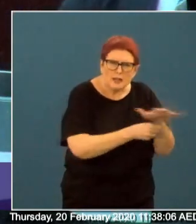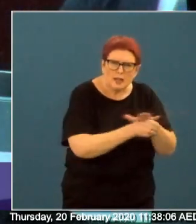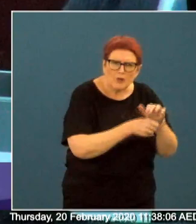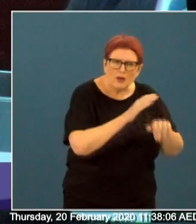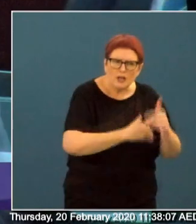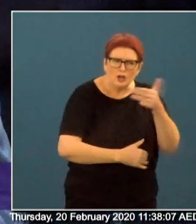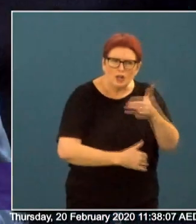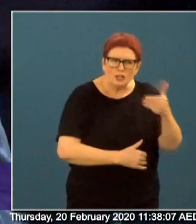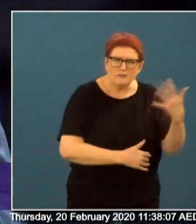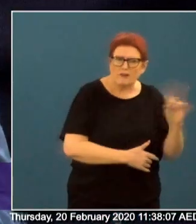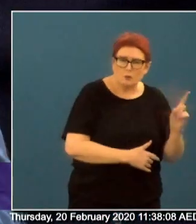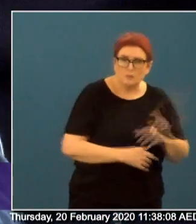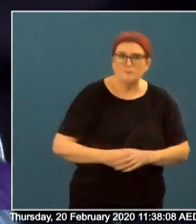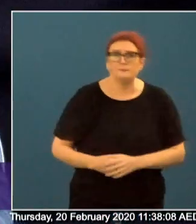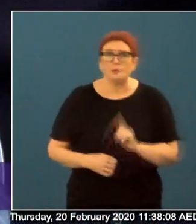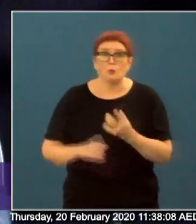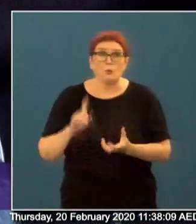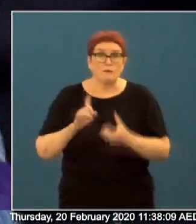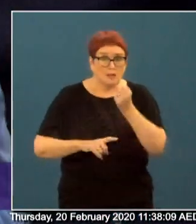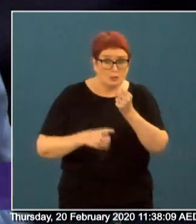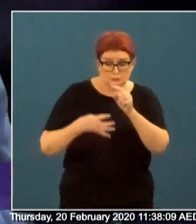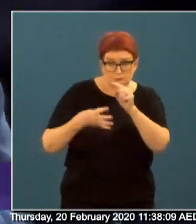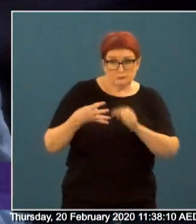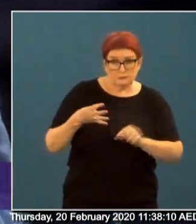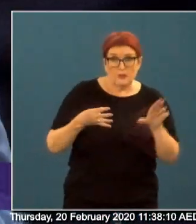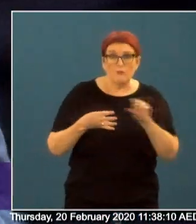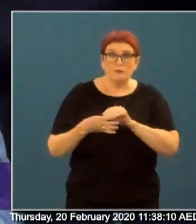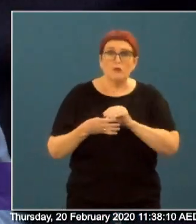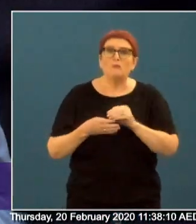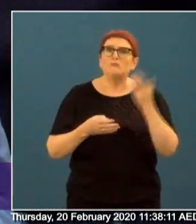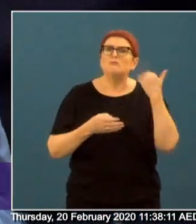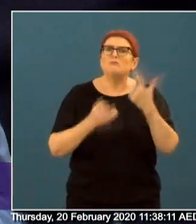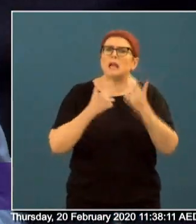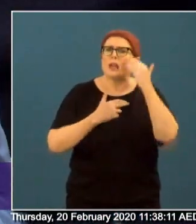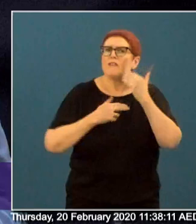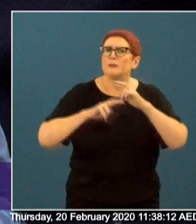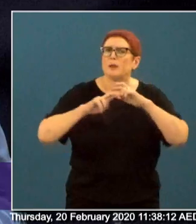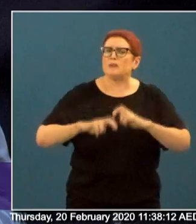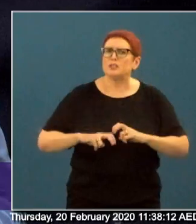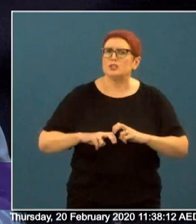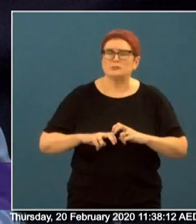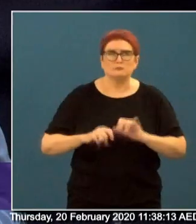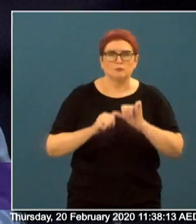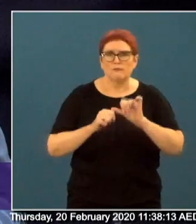Some of the key findings of Professor Helen Beange's seminal research in this area